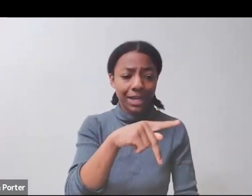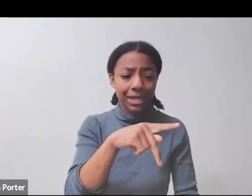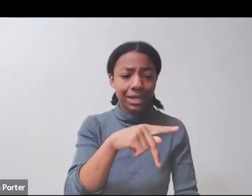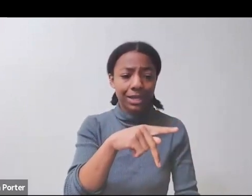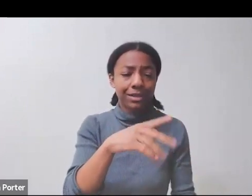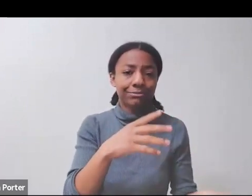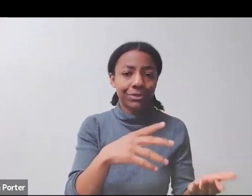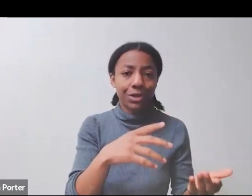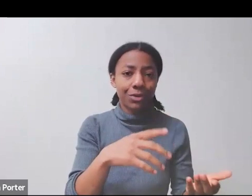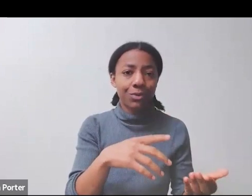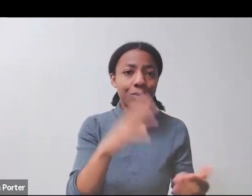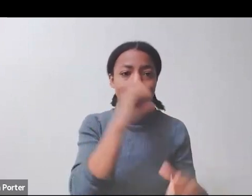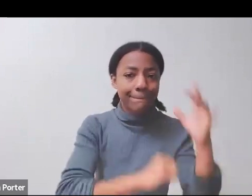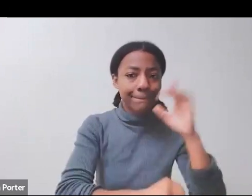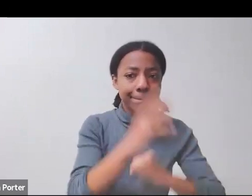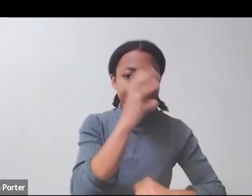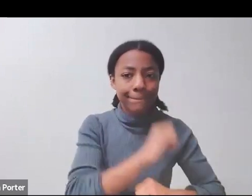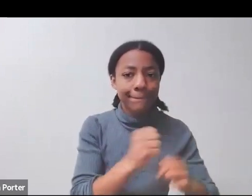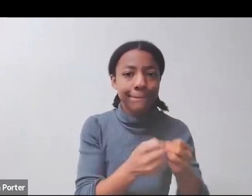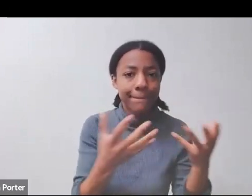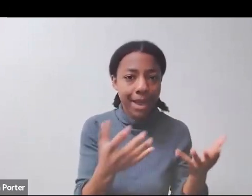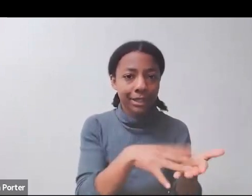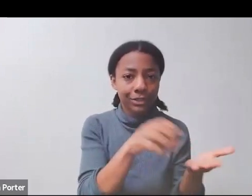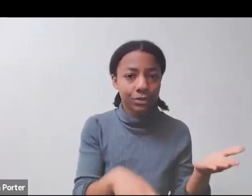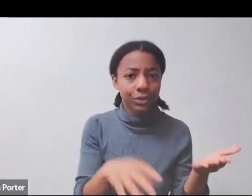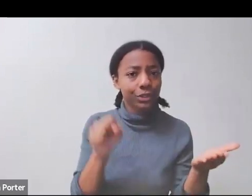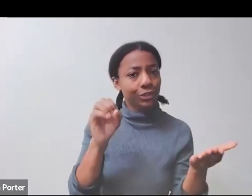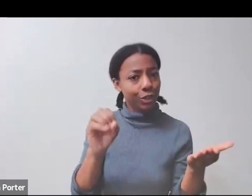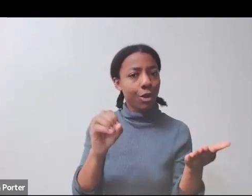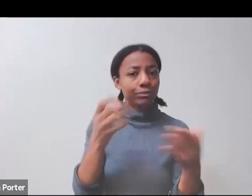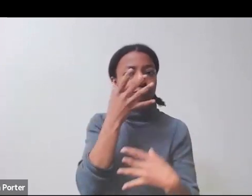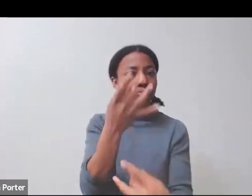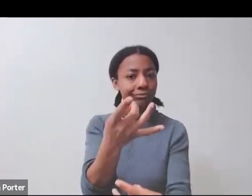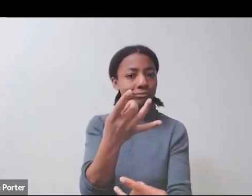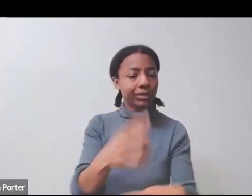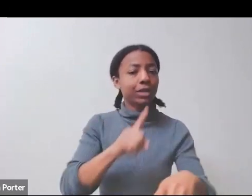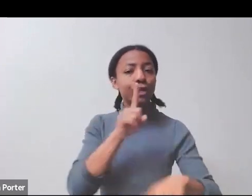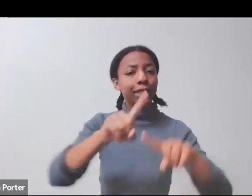We've got to point out that this data is hard to figure out in terms of who's reporting and what's being reported.